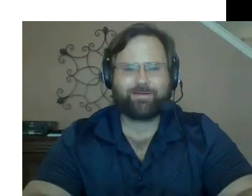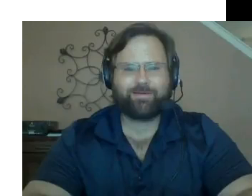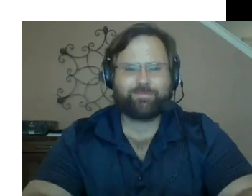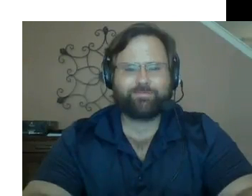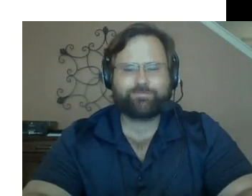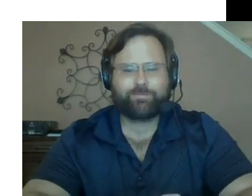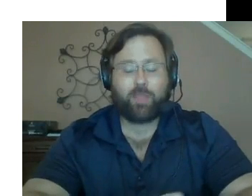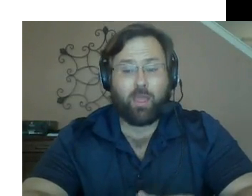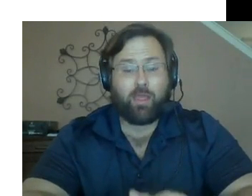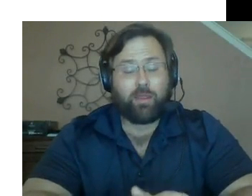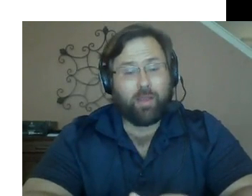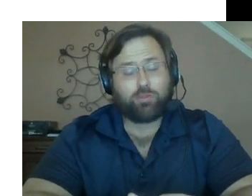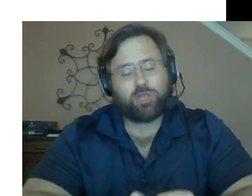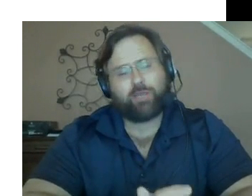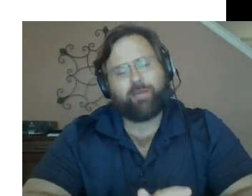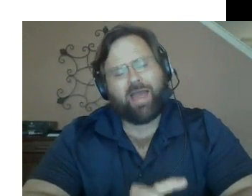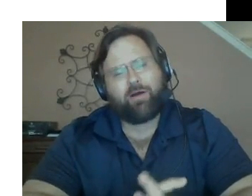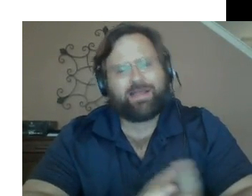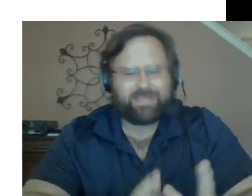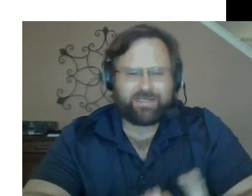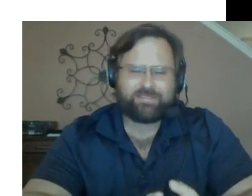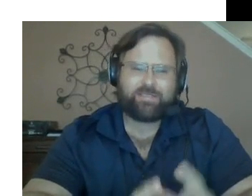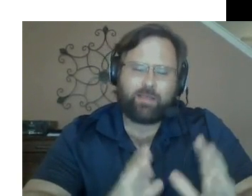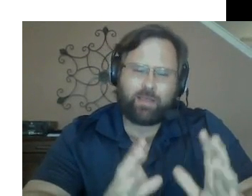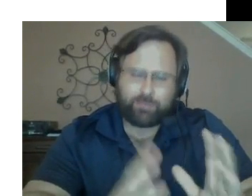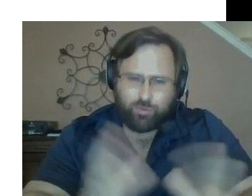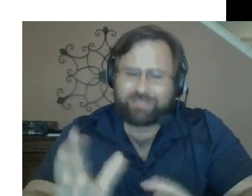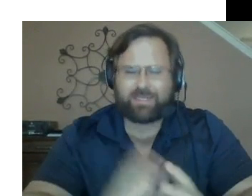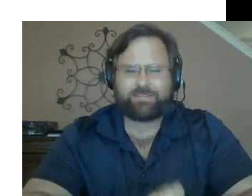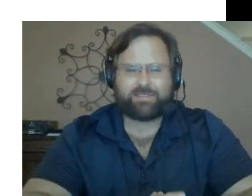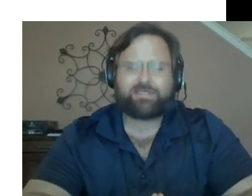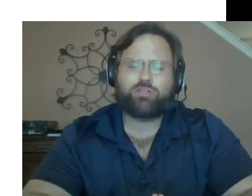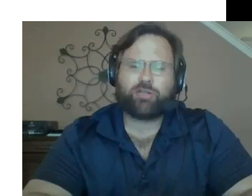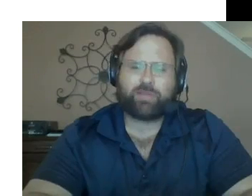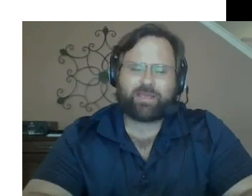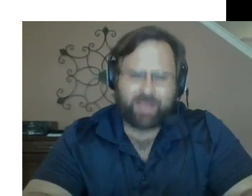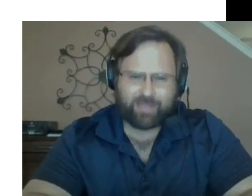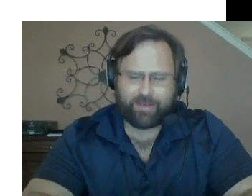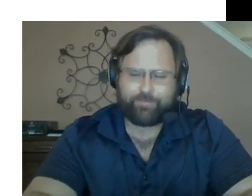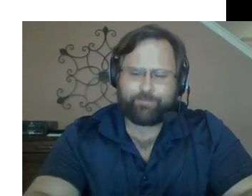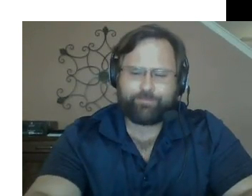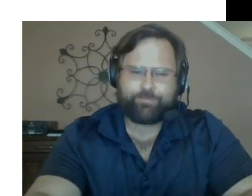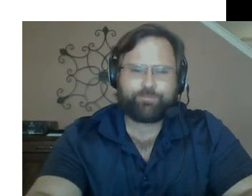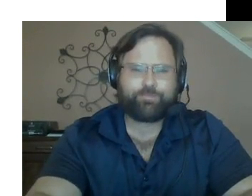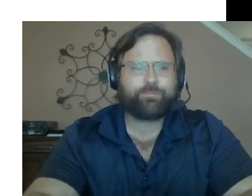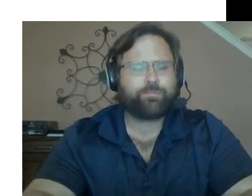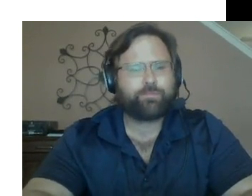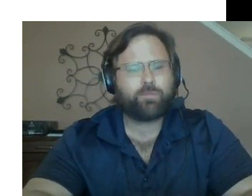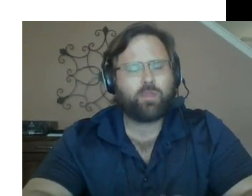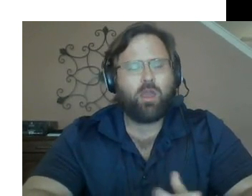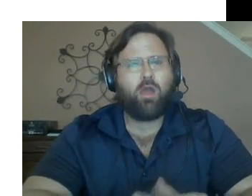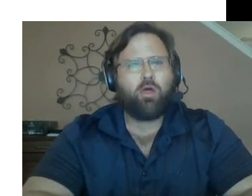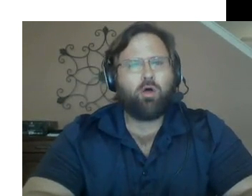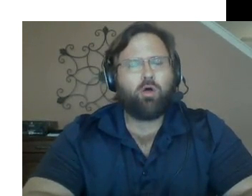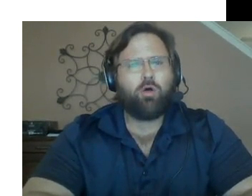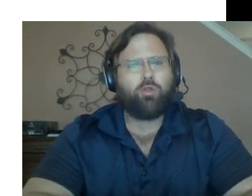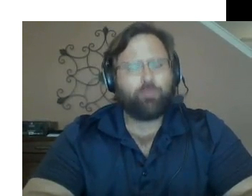now we'll talk about how ideas between sentences are generally connected the